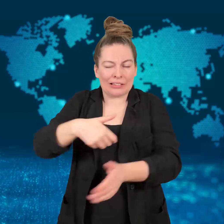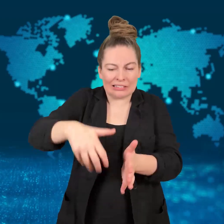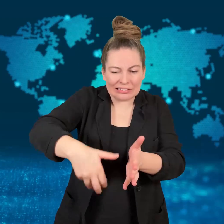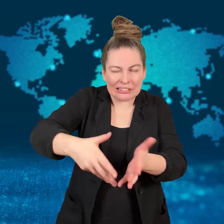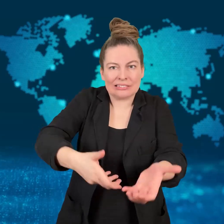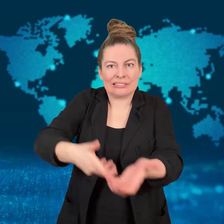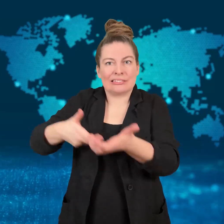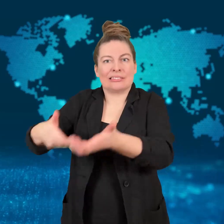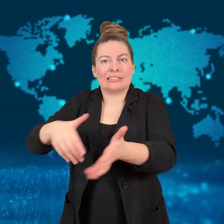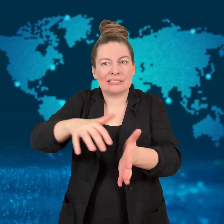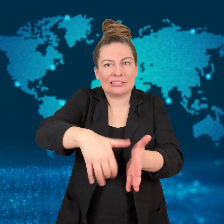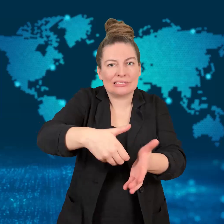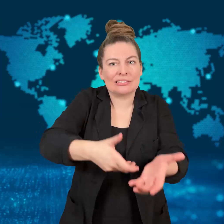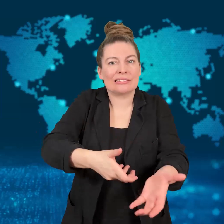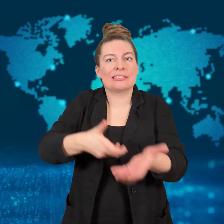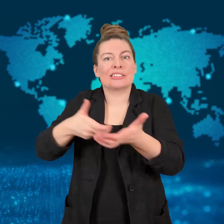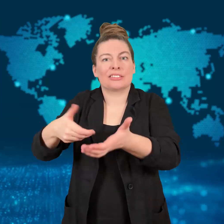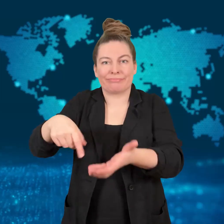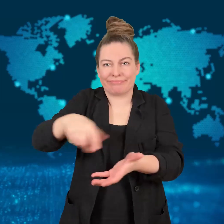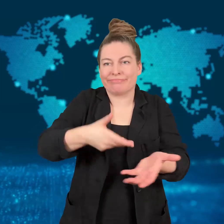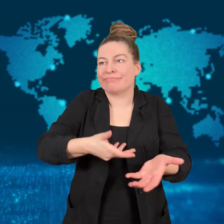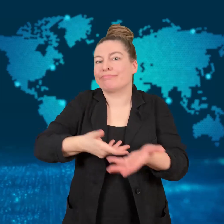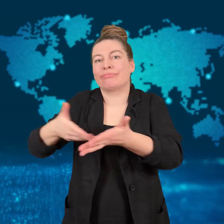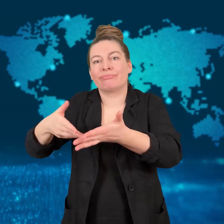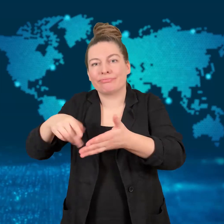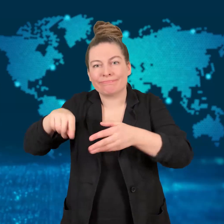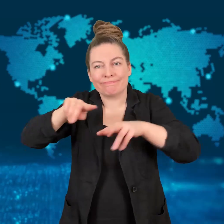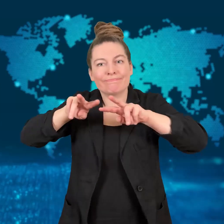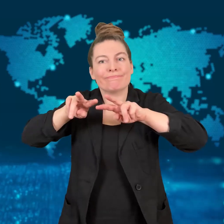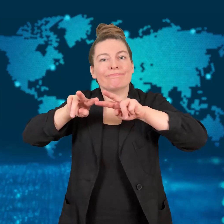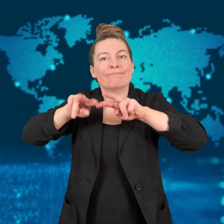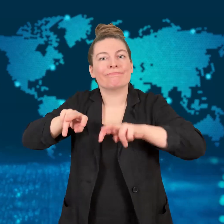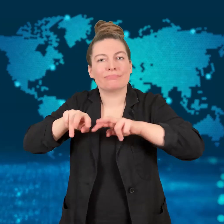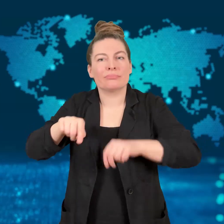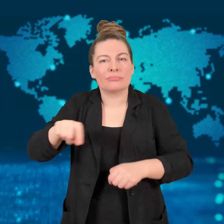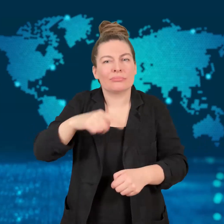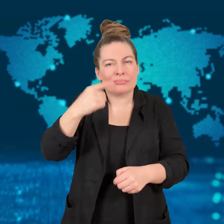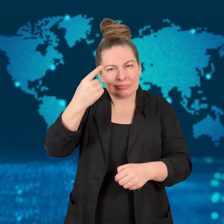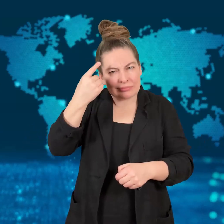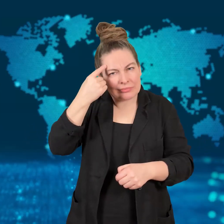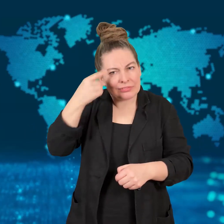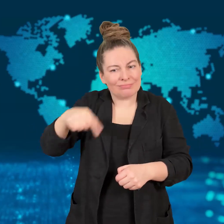up after finding them wrapped in blankets and buried.